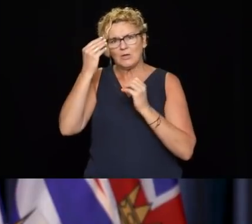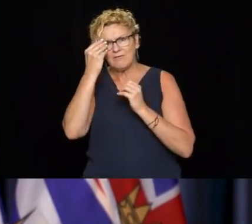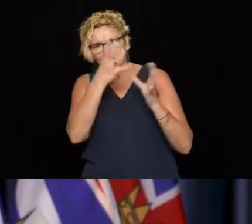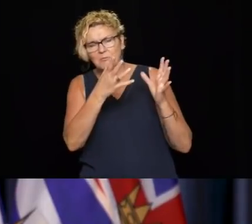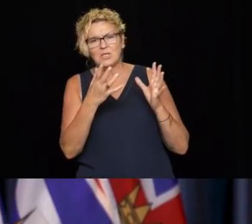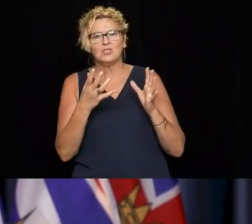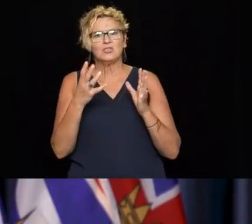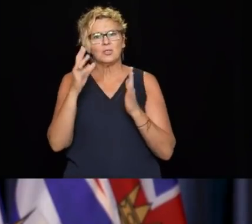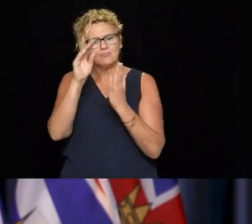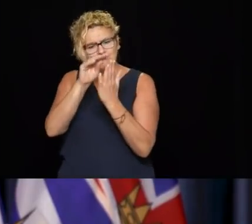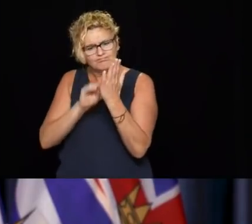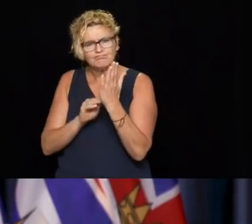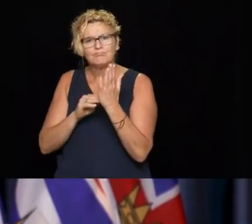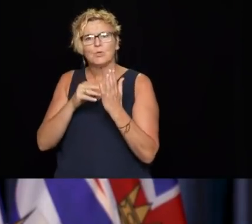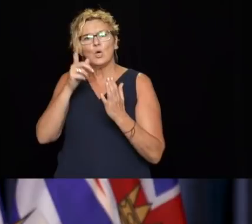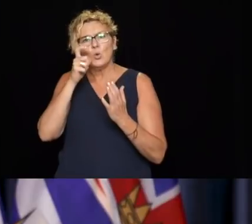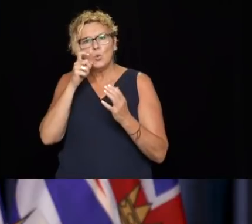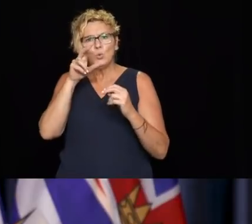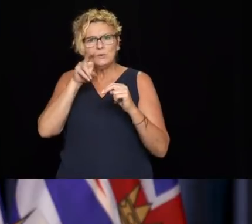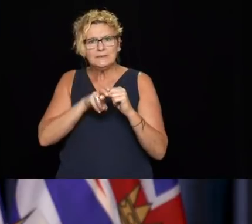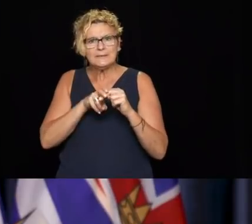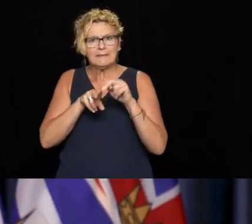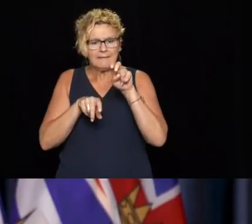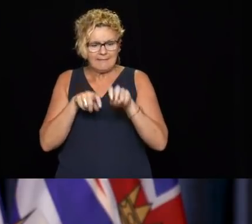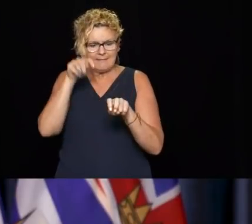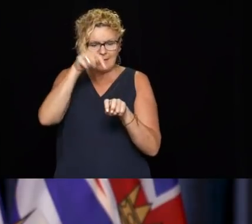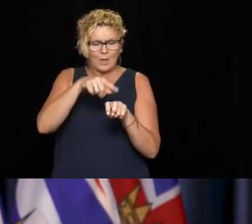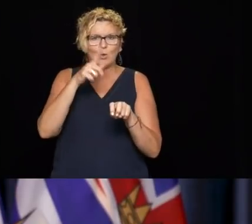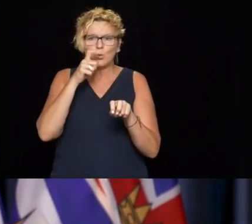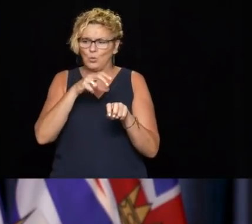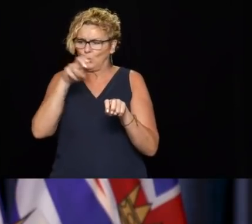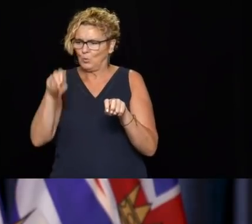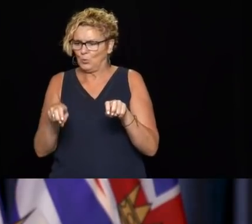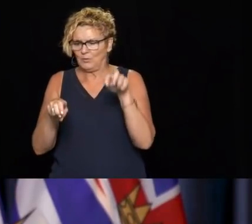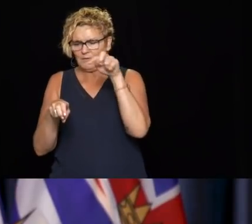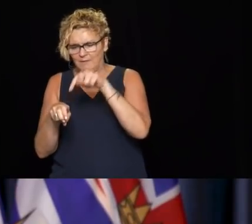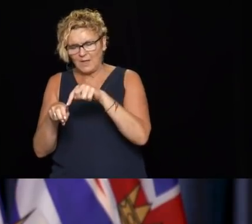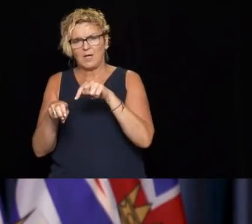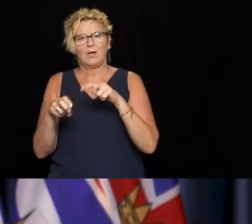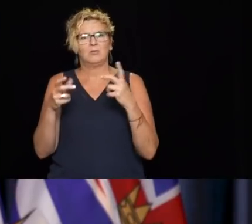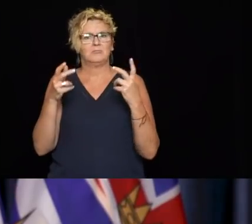and other carriers can figure it out, why Air Canada seems to have a challenge with us is a